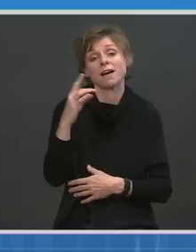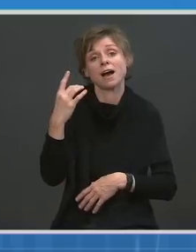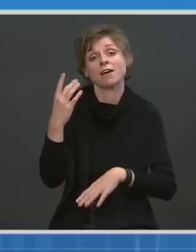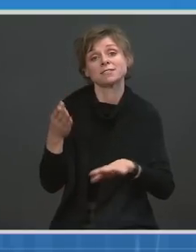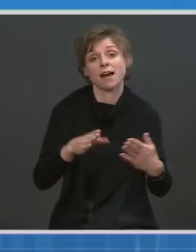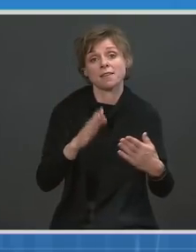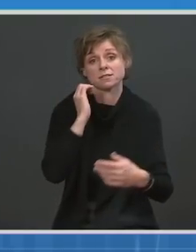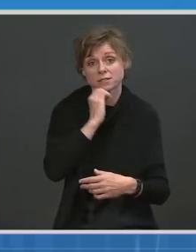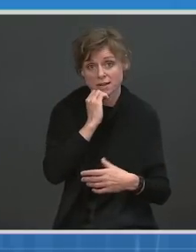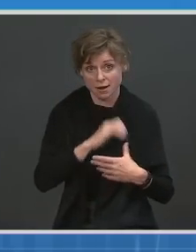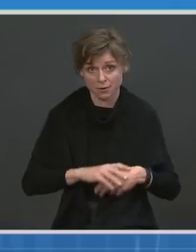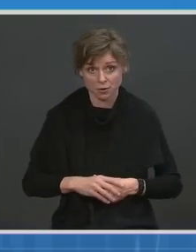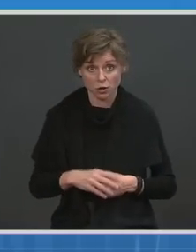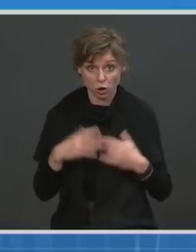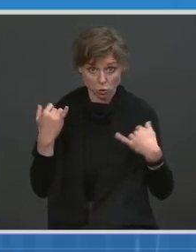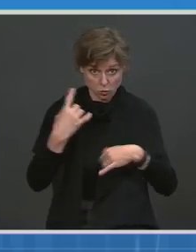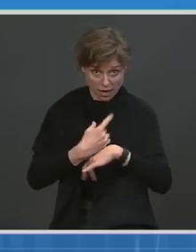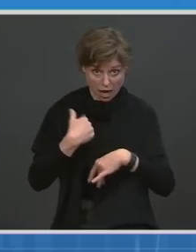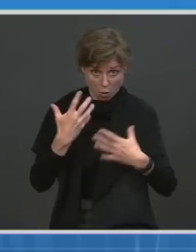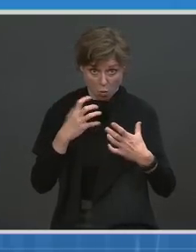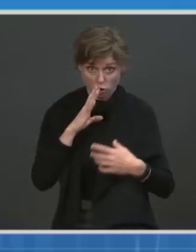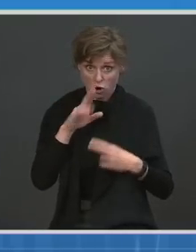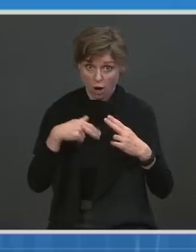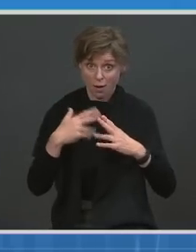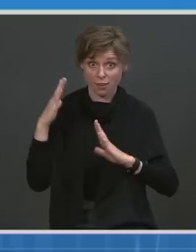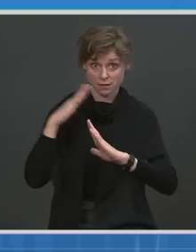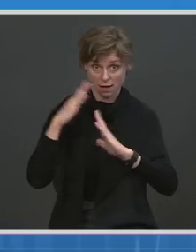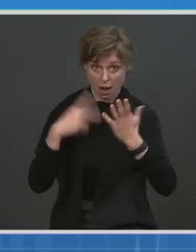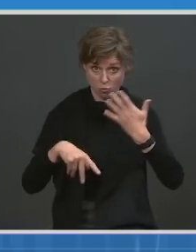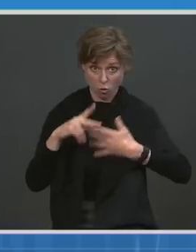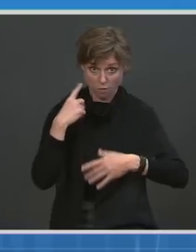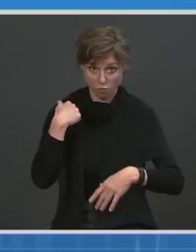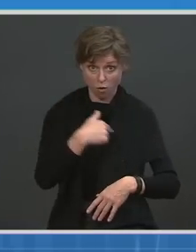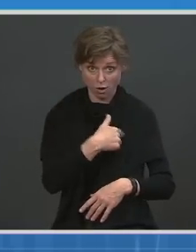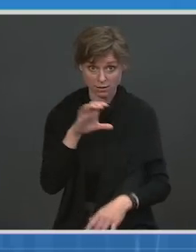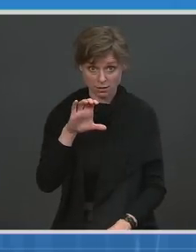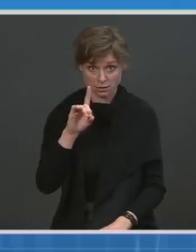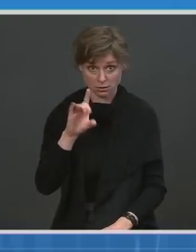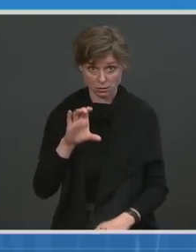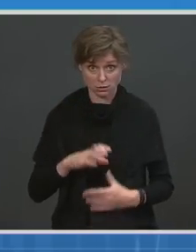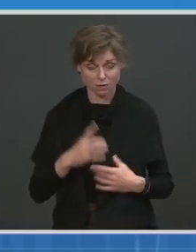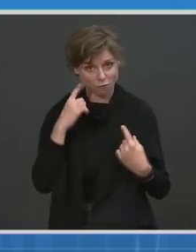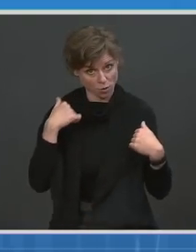Today, I want to talk about a top priority for us at CDC and for me as a parent: